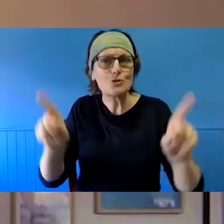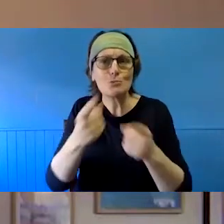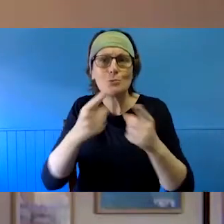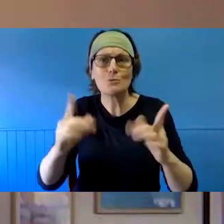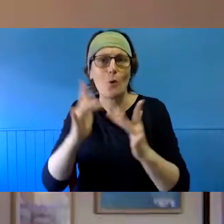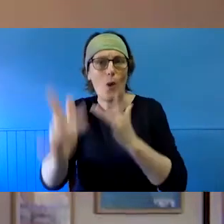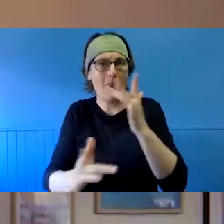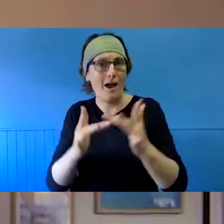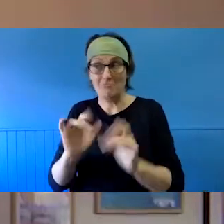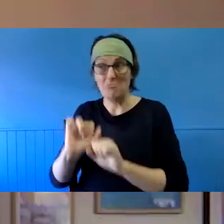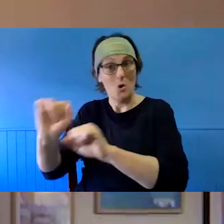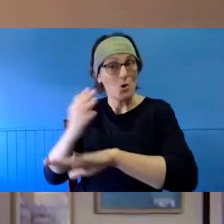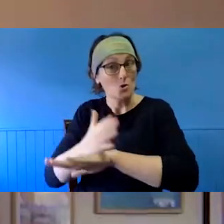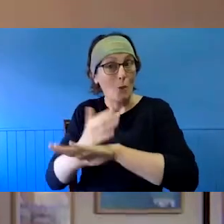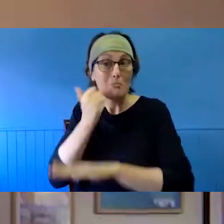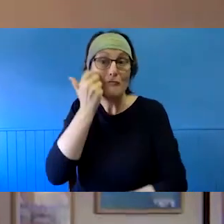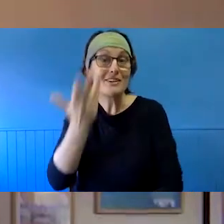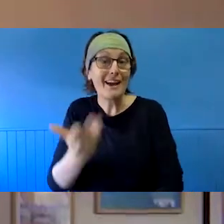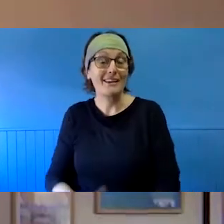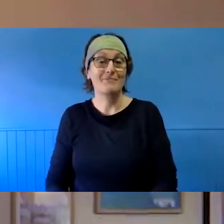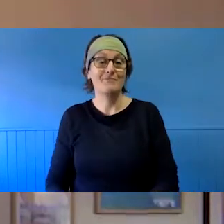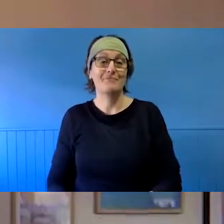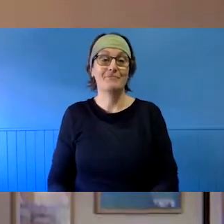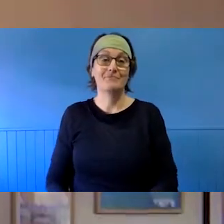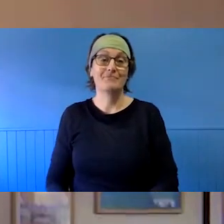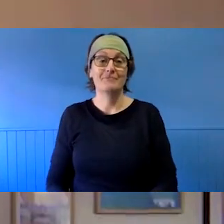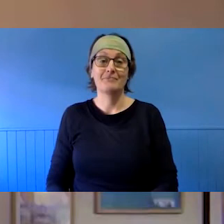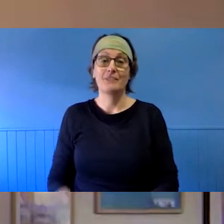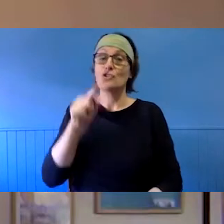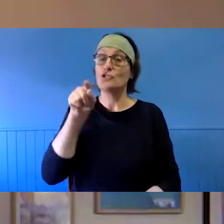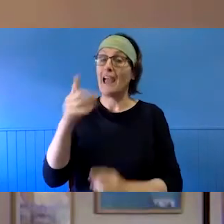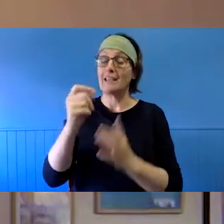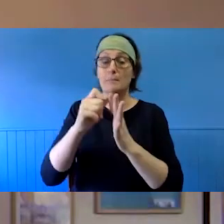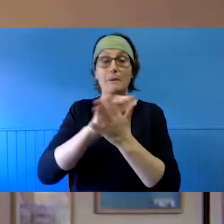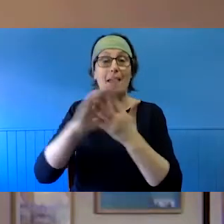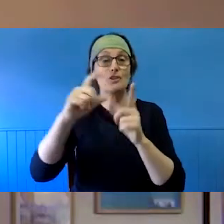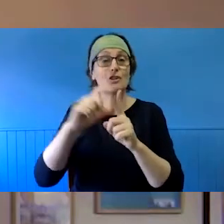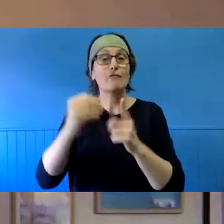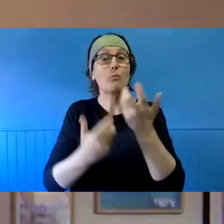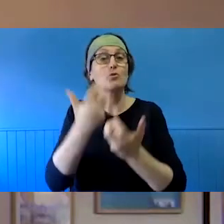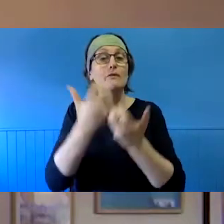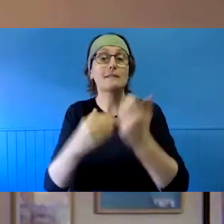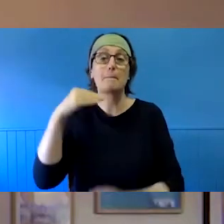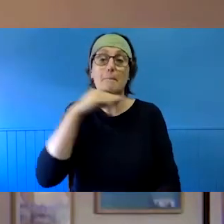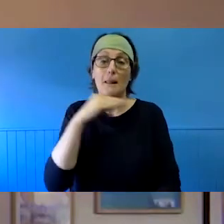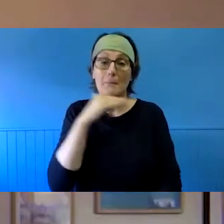She has a PhD from the University of Melbourne, the Melbourne Conservatorium of Music.